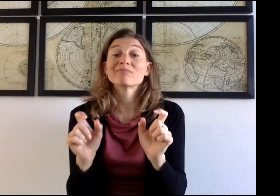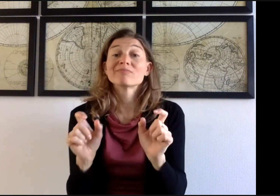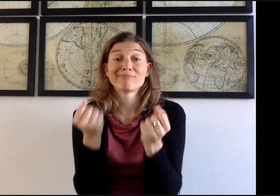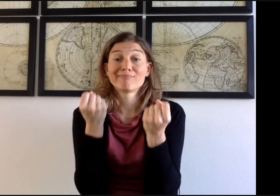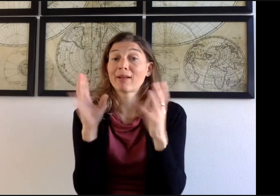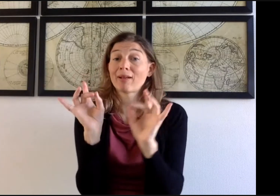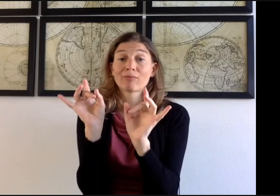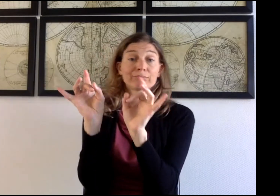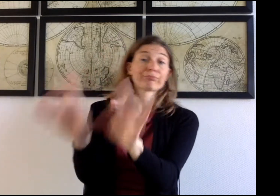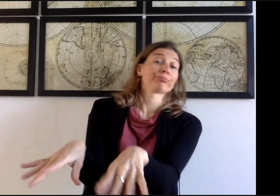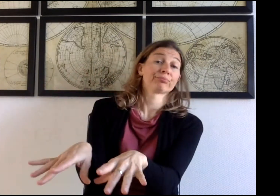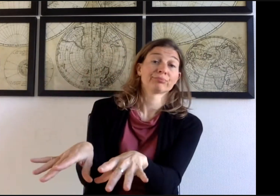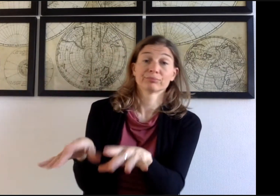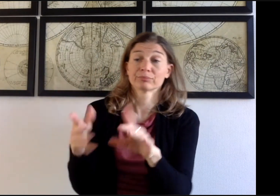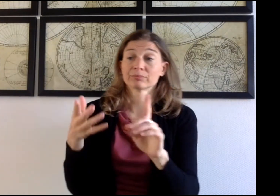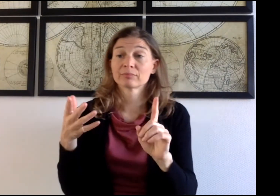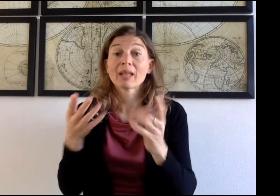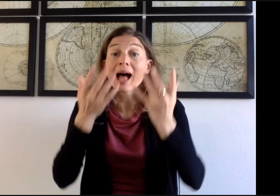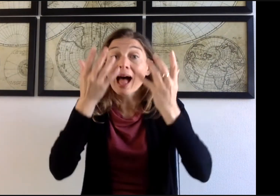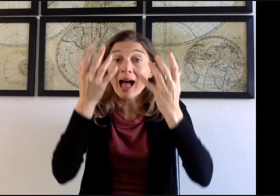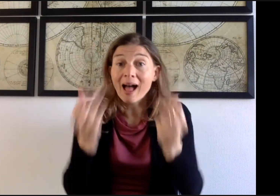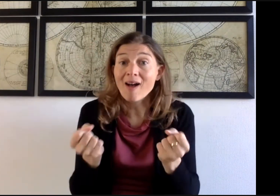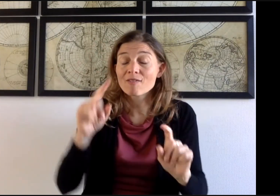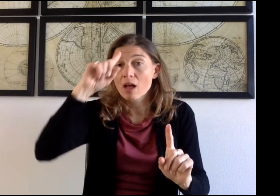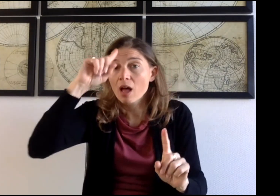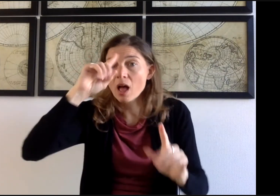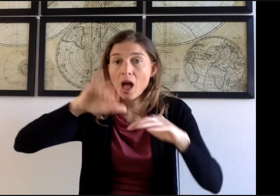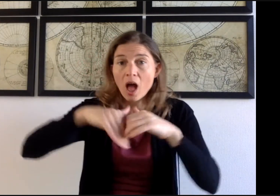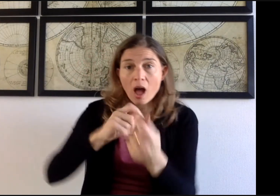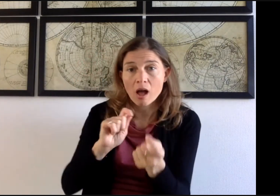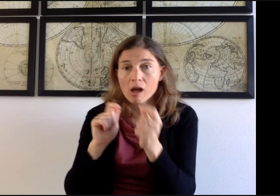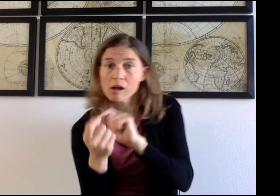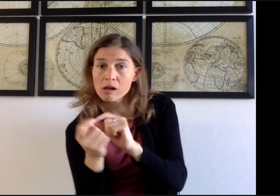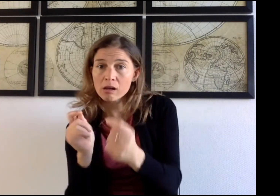Most of the actions are being taken by our members,